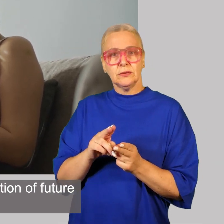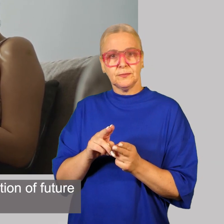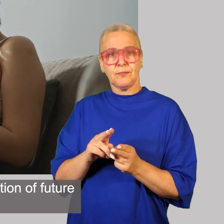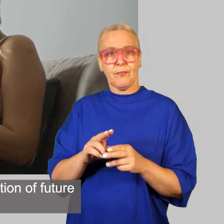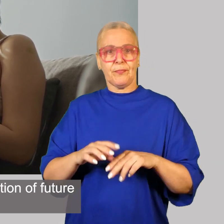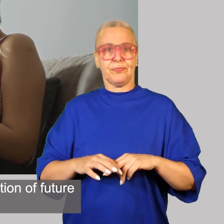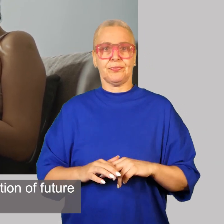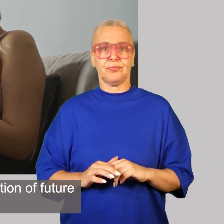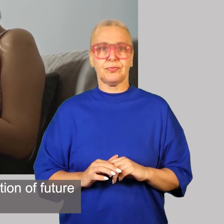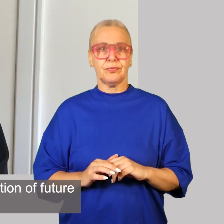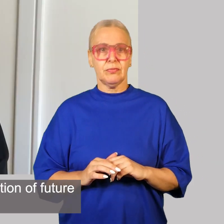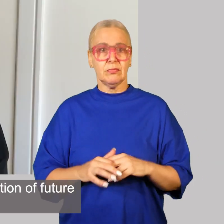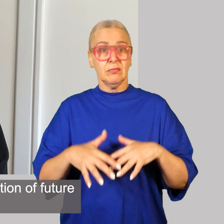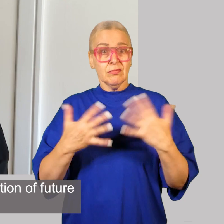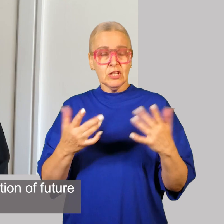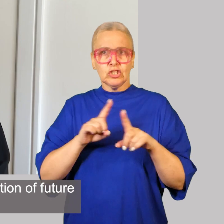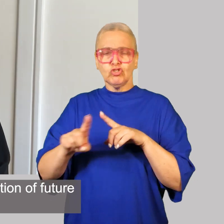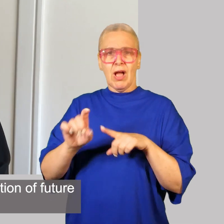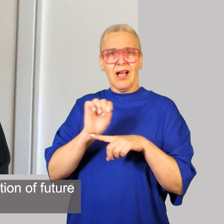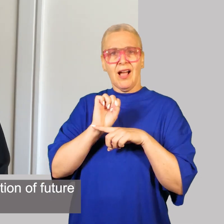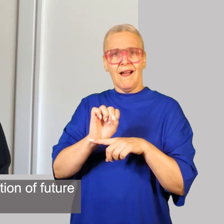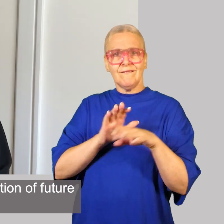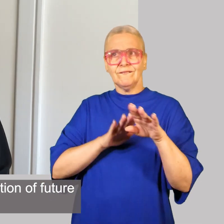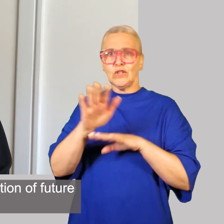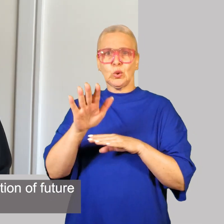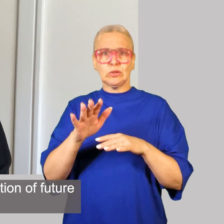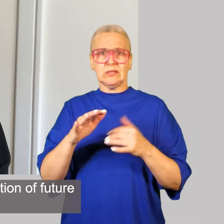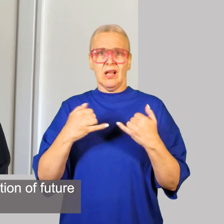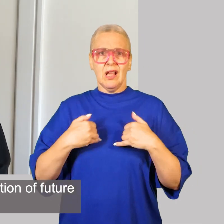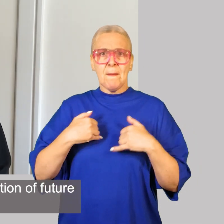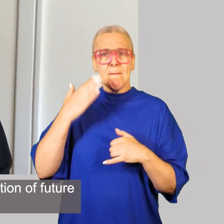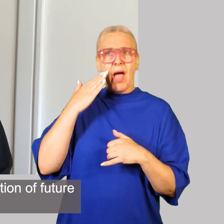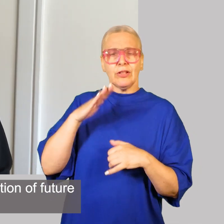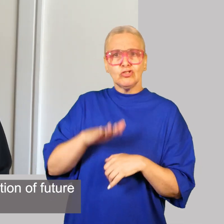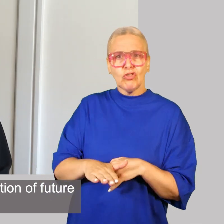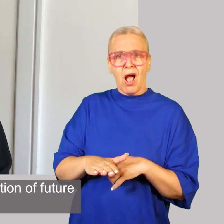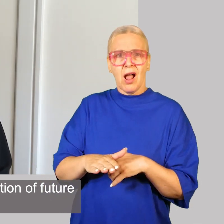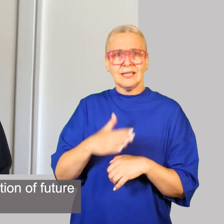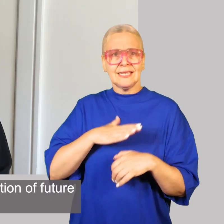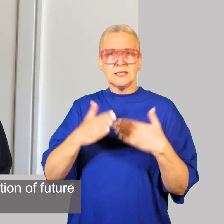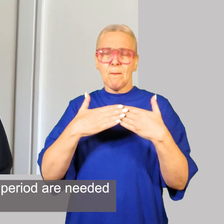However, to harvest the opportunities for prevention of future disease in mother and child,